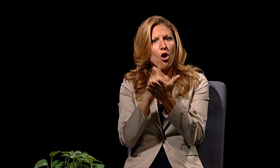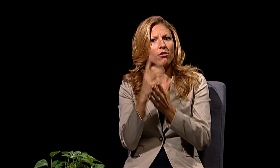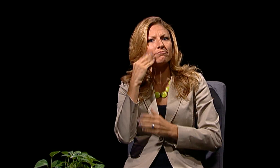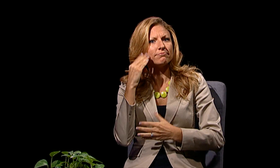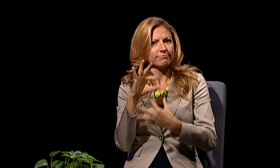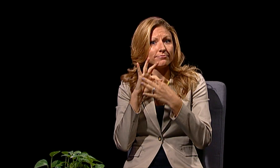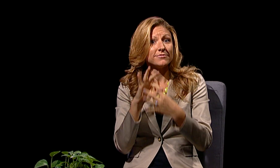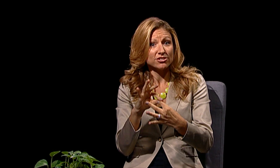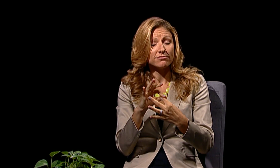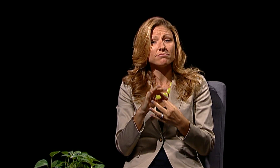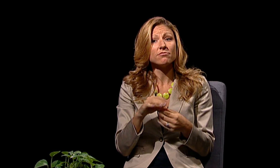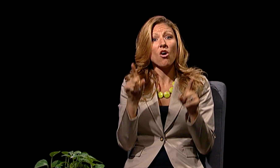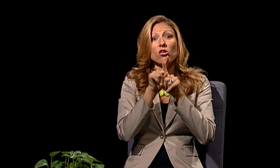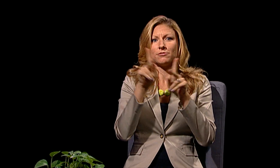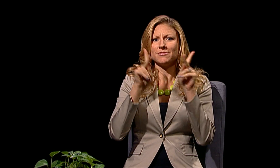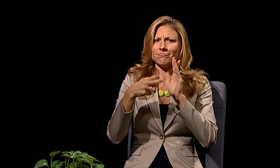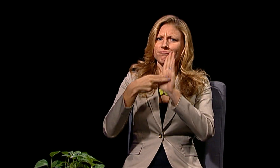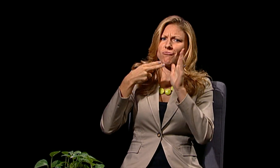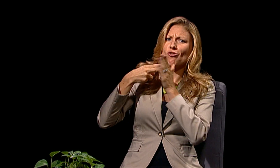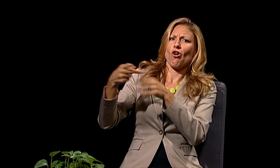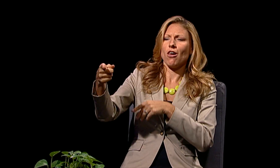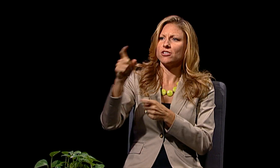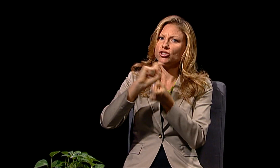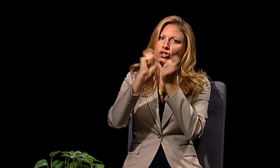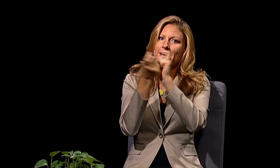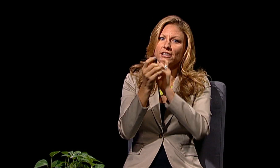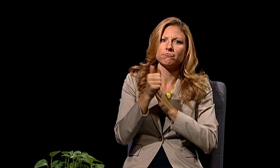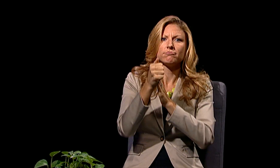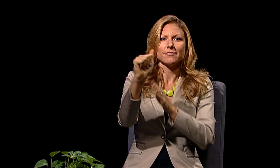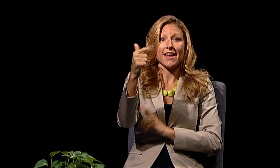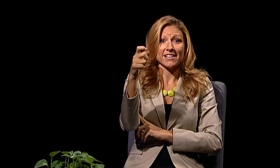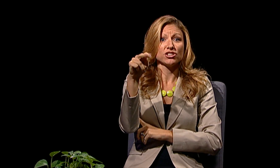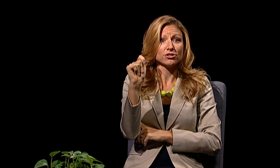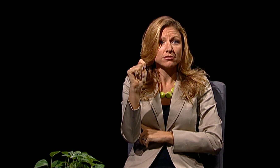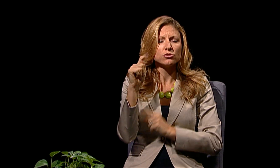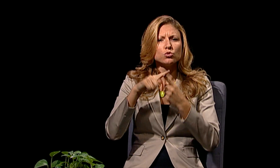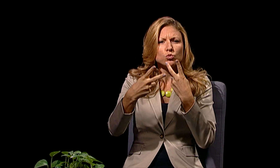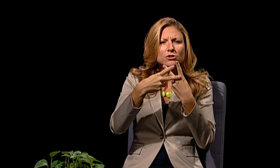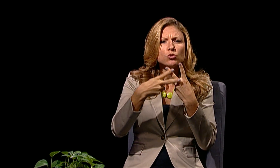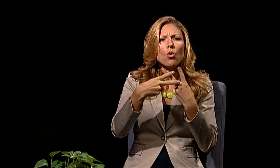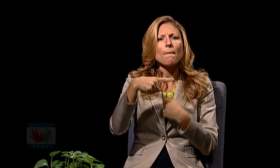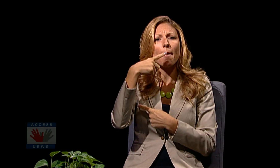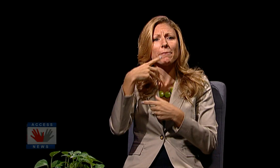HE HAS MORE THAN 20 YEARS OF LAW ENFORCEMENT EXPERIENCE, AND HE'S BEEN CALLED THE "CHANGE AGENT"